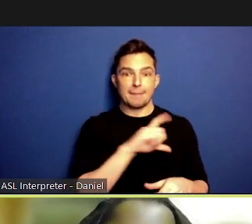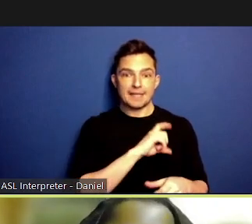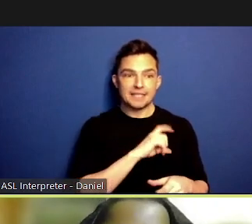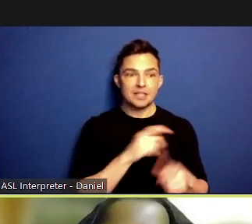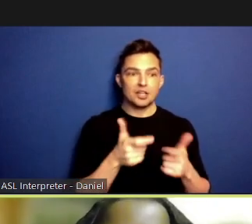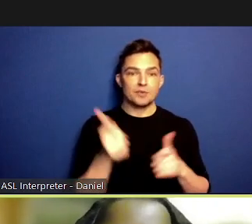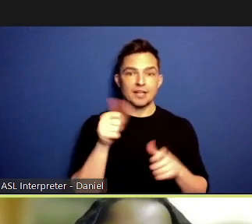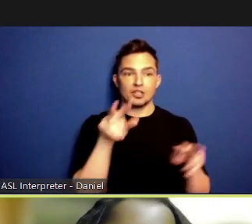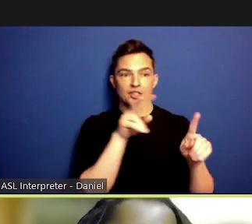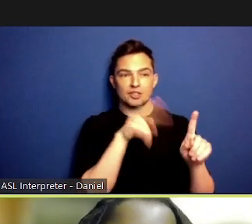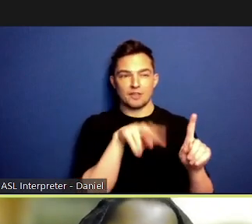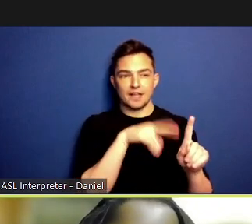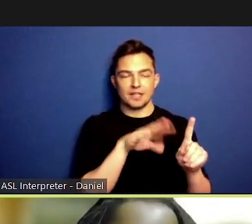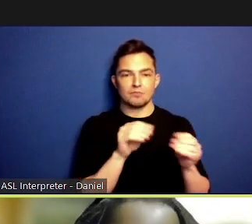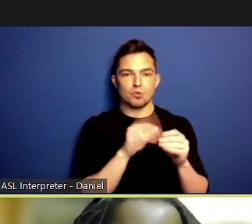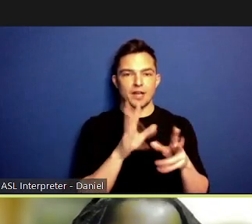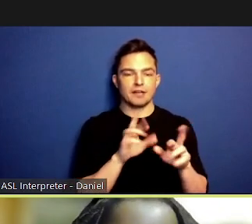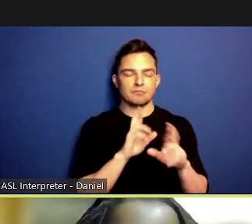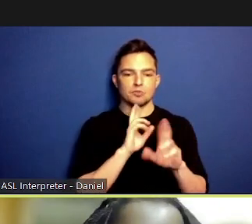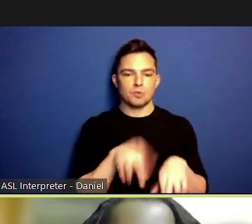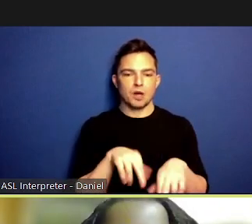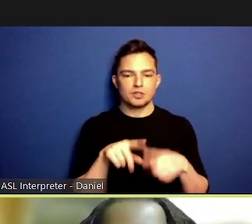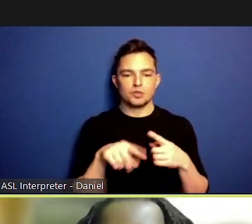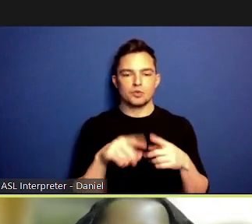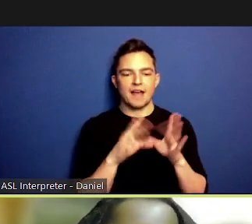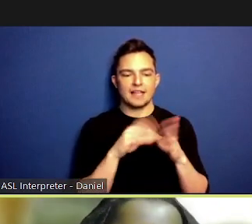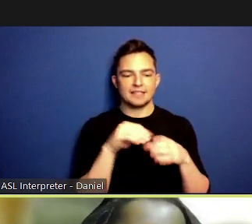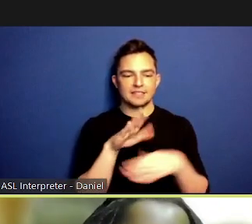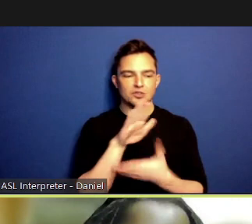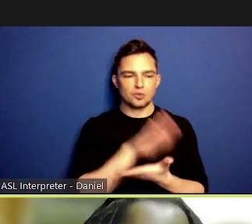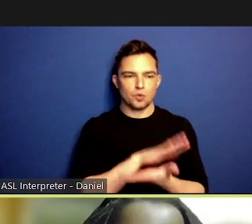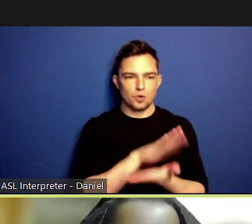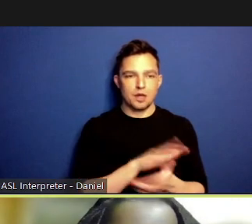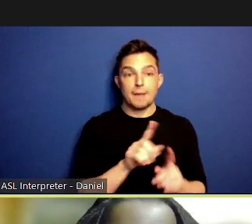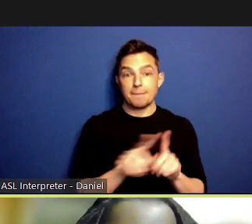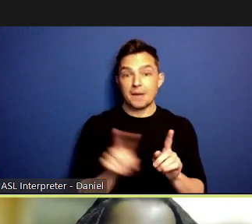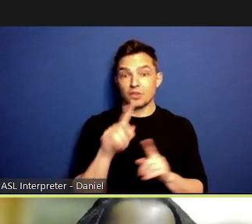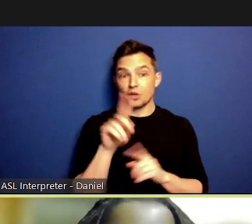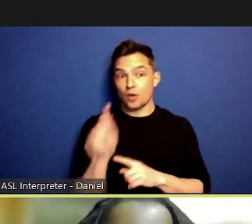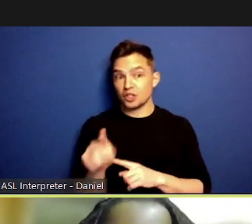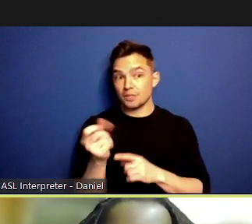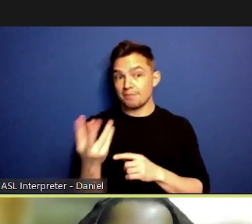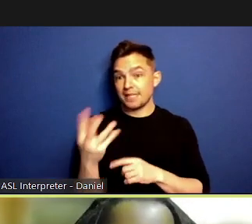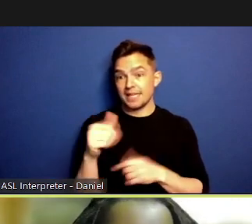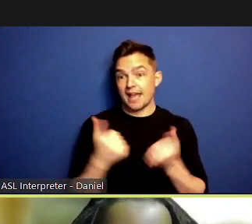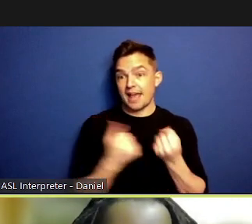a knee-jerk reaction to violence in schools. But the question that many advocates are asking,